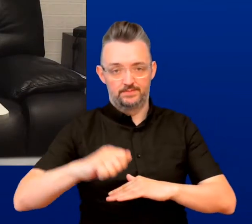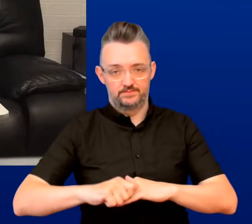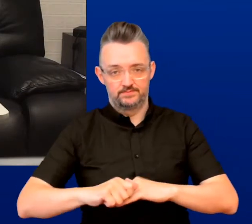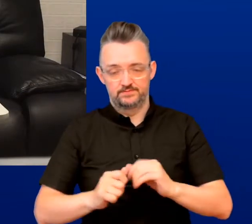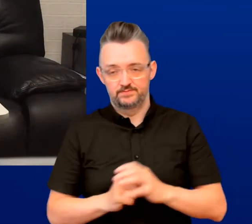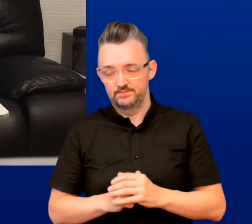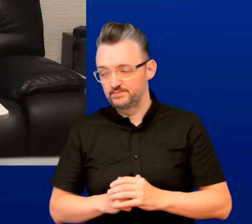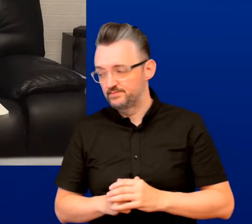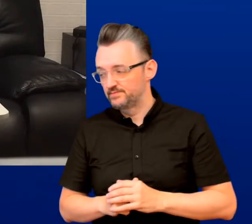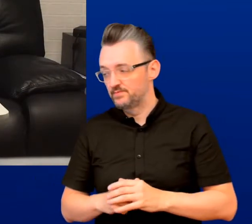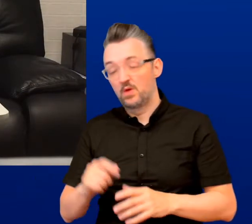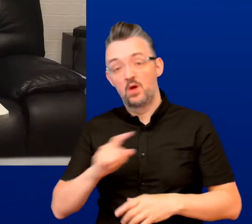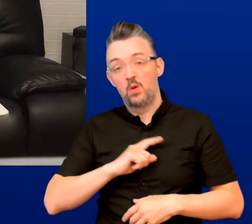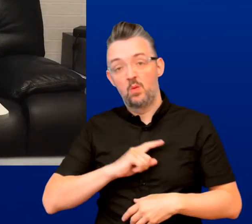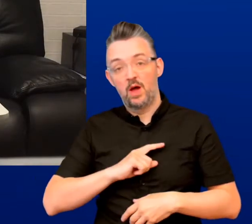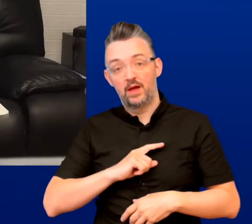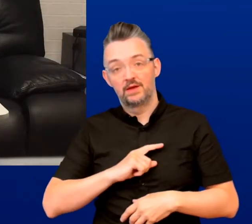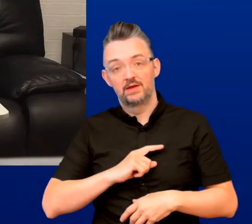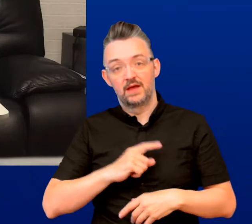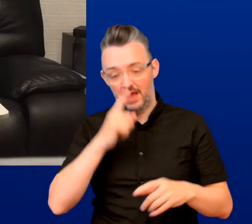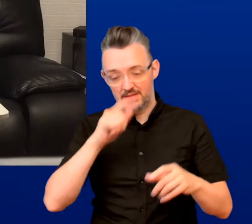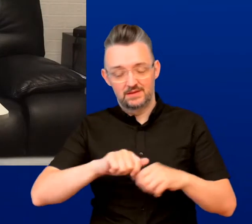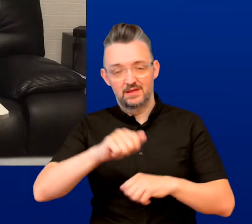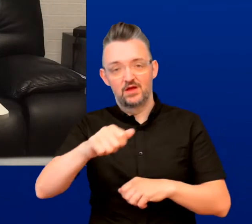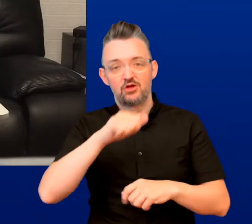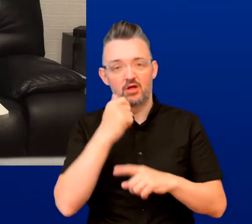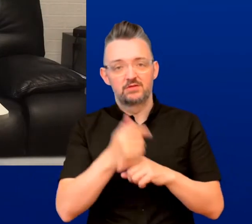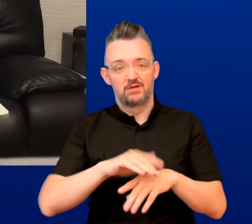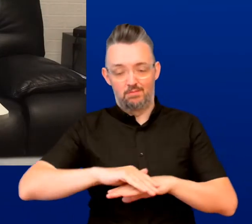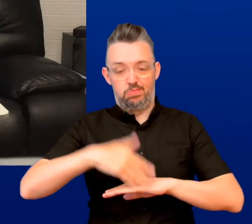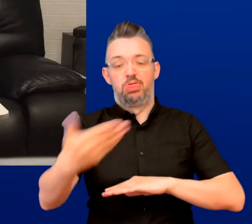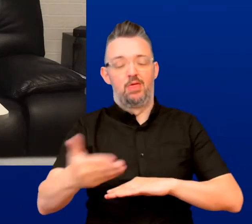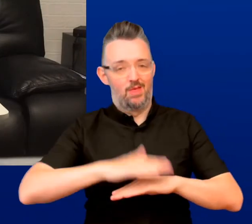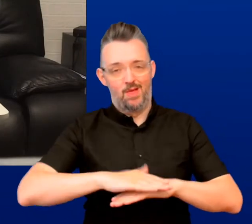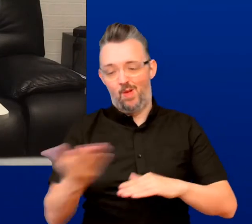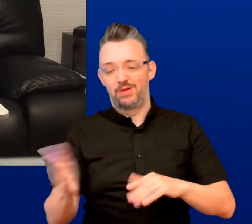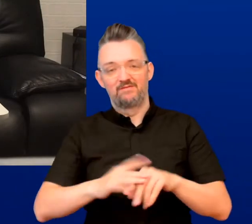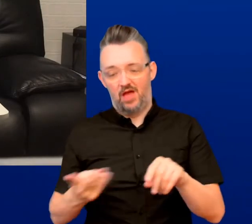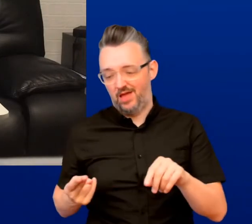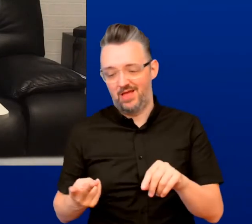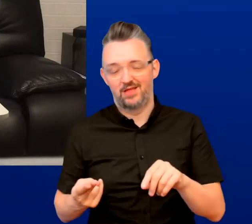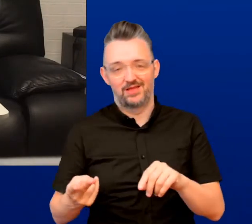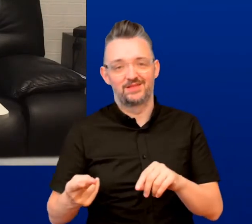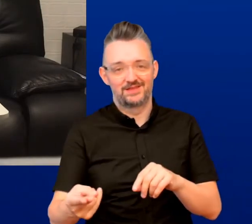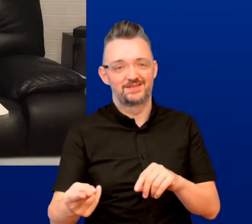The reason that is, so the paper doesn't flap open if you're cutting away from the paper